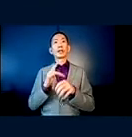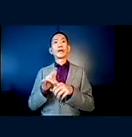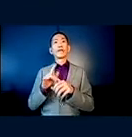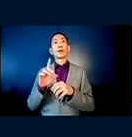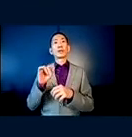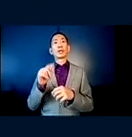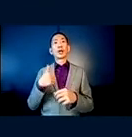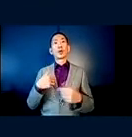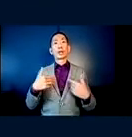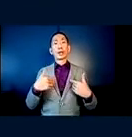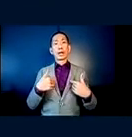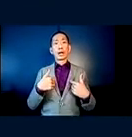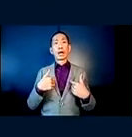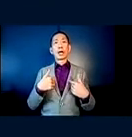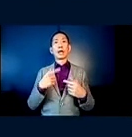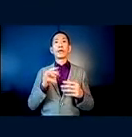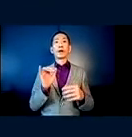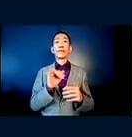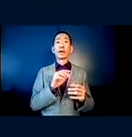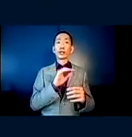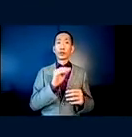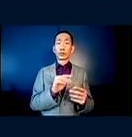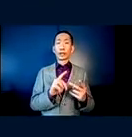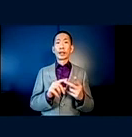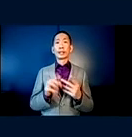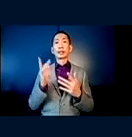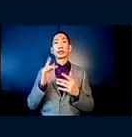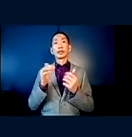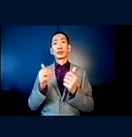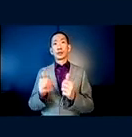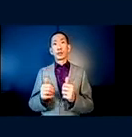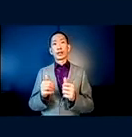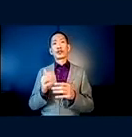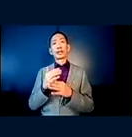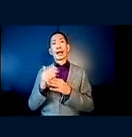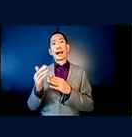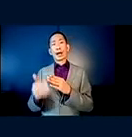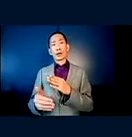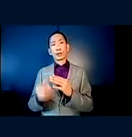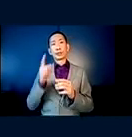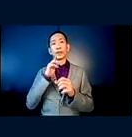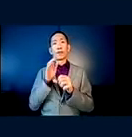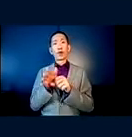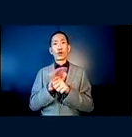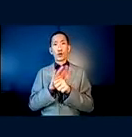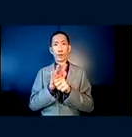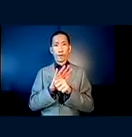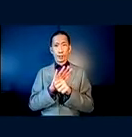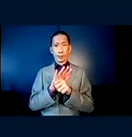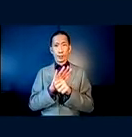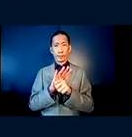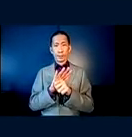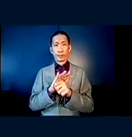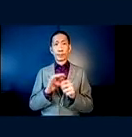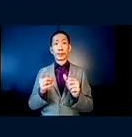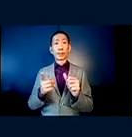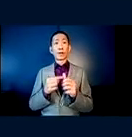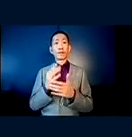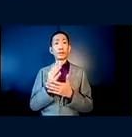STRENGTHEN AVAILABLE DATA THAT WE HAVE ON DISPARITIES BOTH IN INFECTION RATES AND DISEASE PROGRESSION AND OUTCOMES FOR COVID-19.